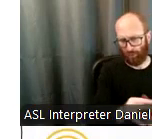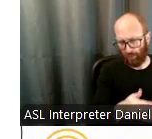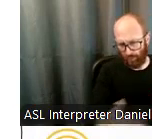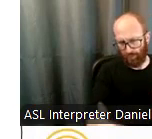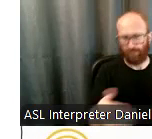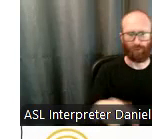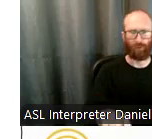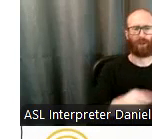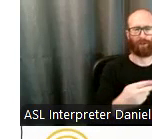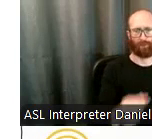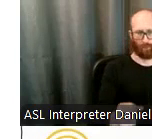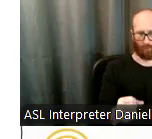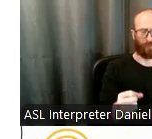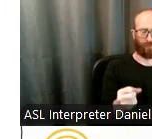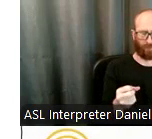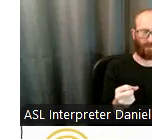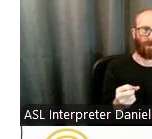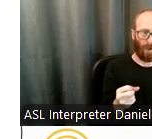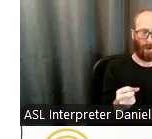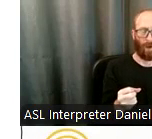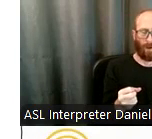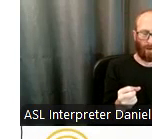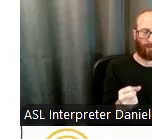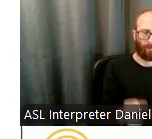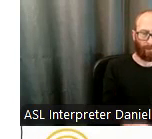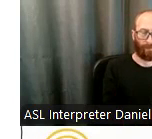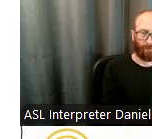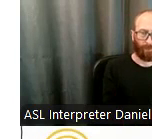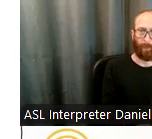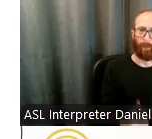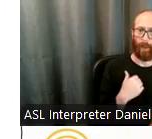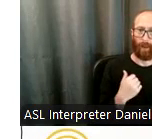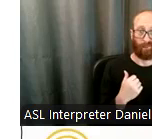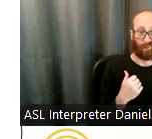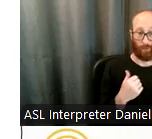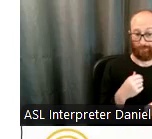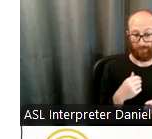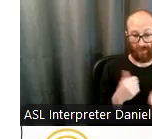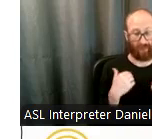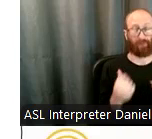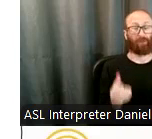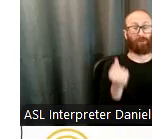opportunities to guide their education than they've ever had before. There can